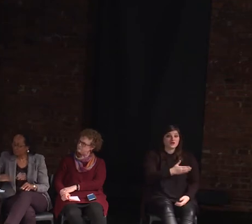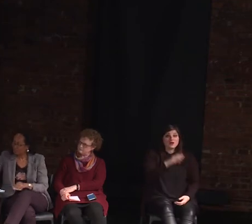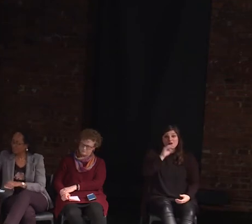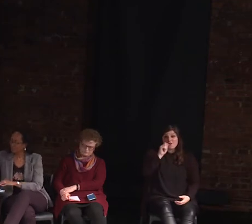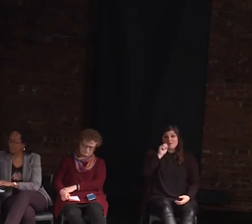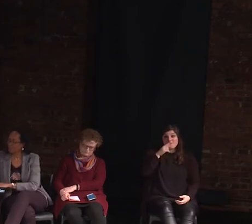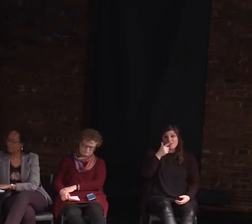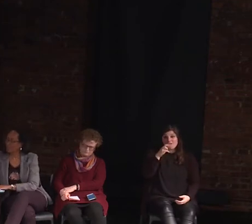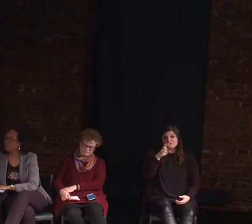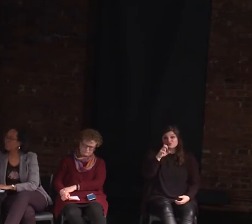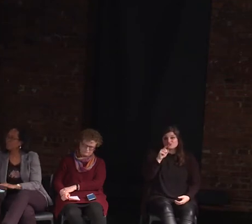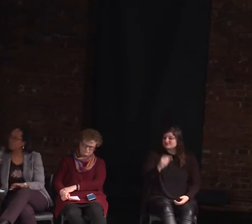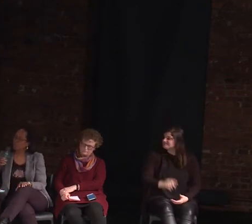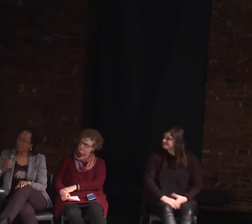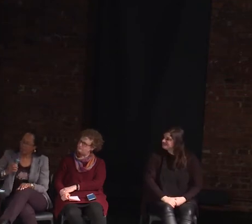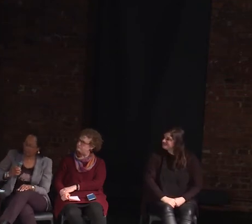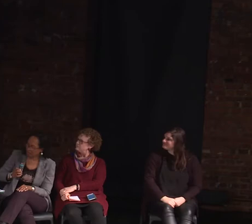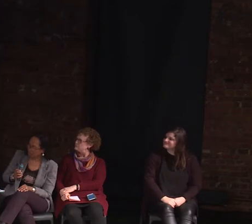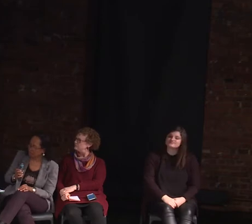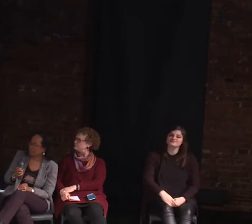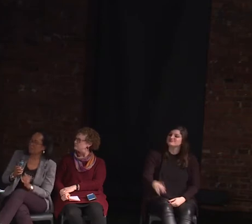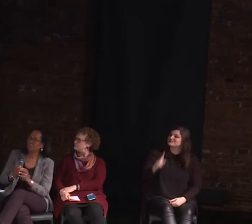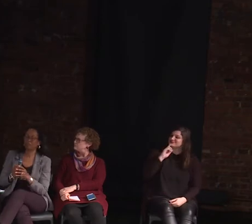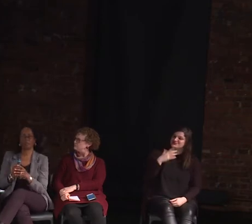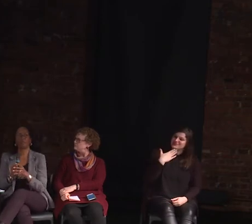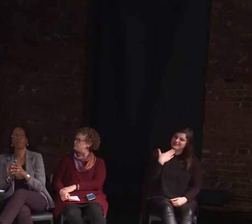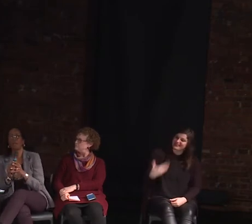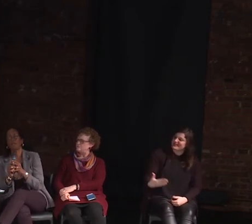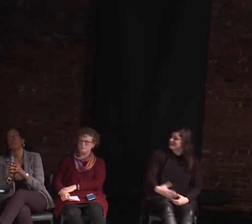Margaret: Sure, thank you.